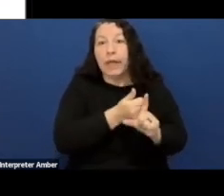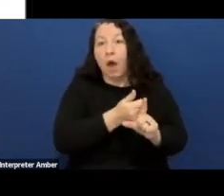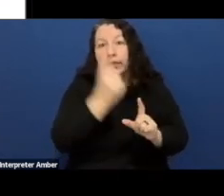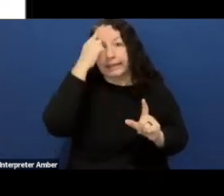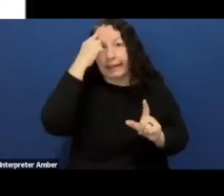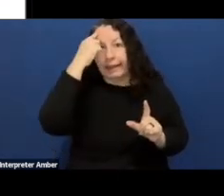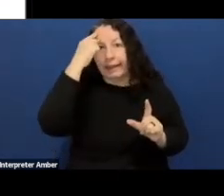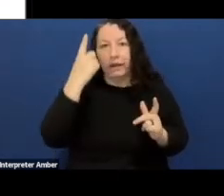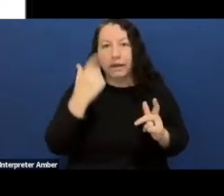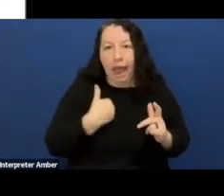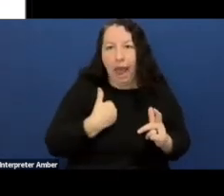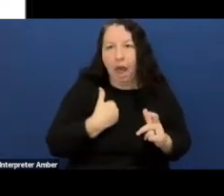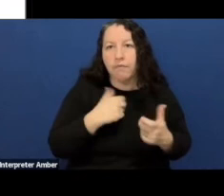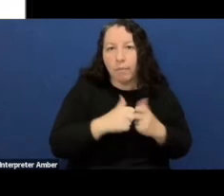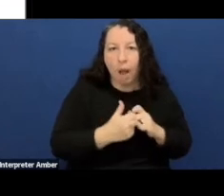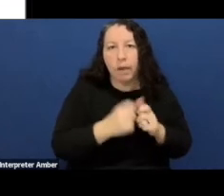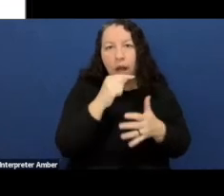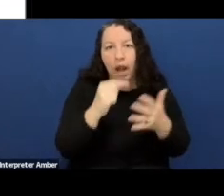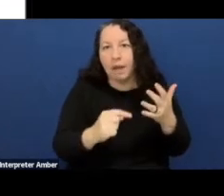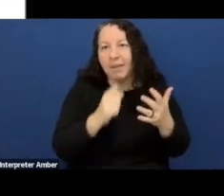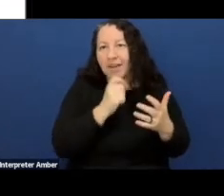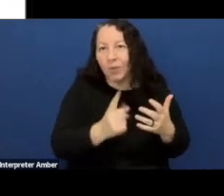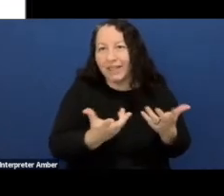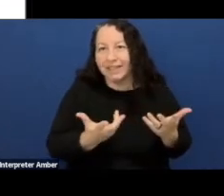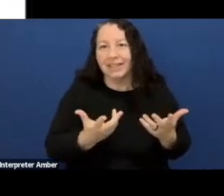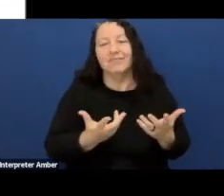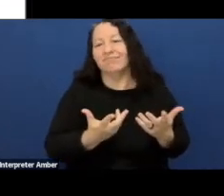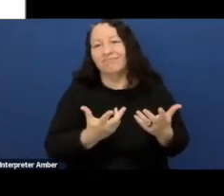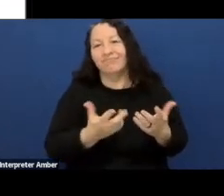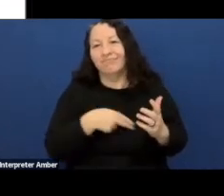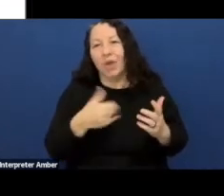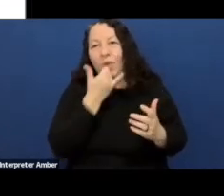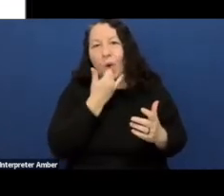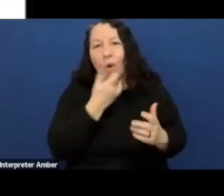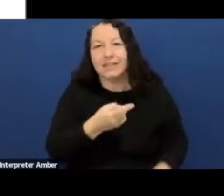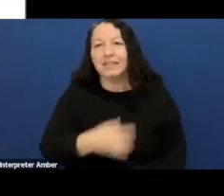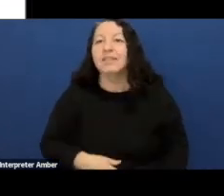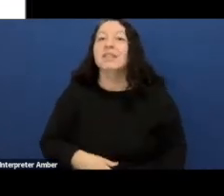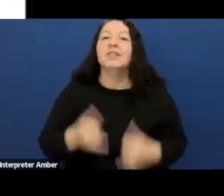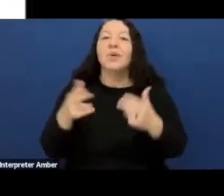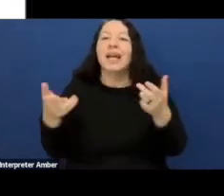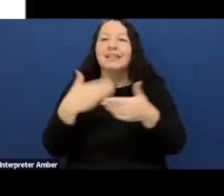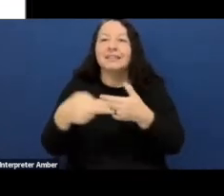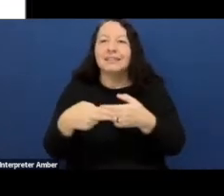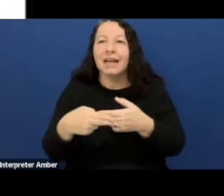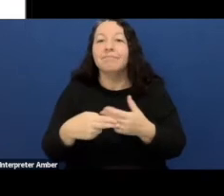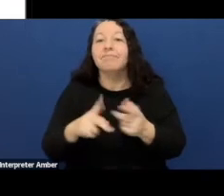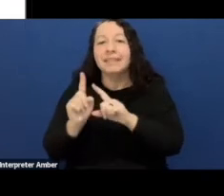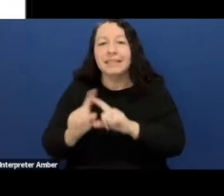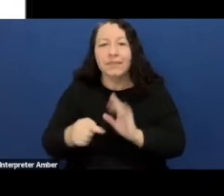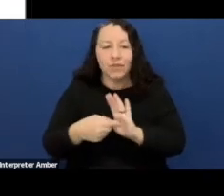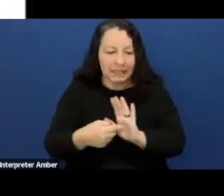that Long COVID Patients are somehow hypochondriacs. Next slide please.